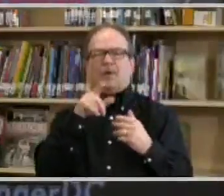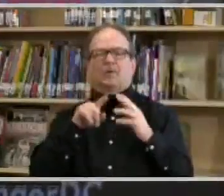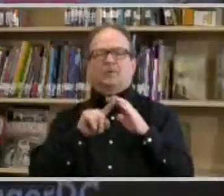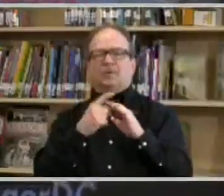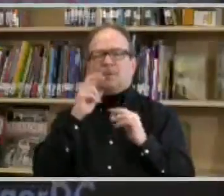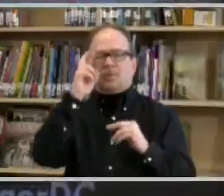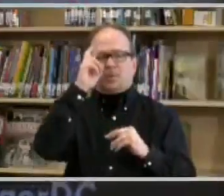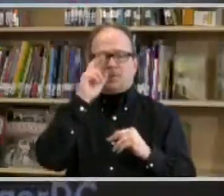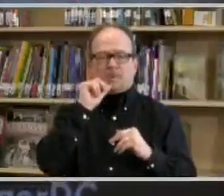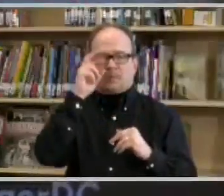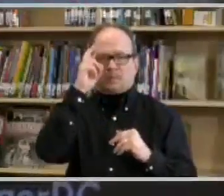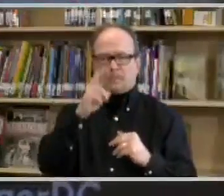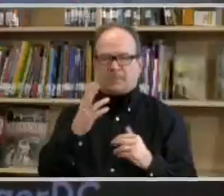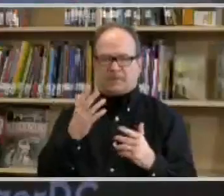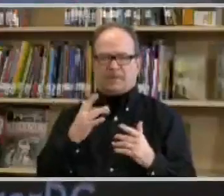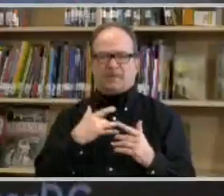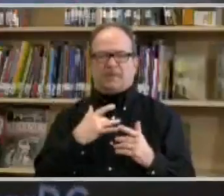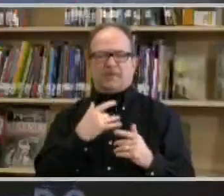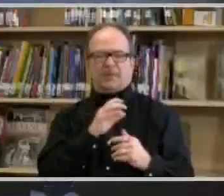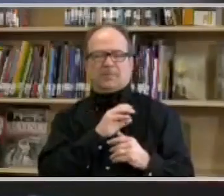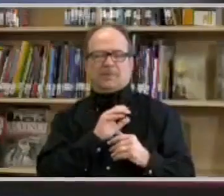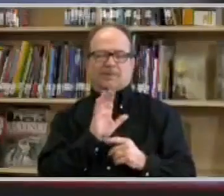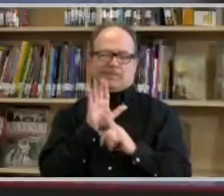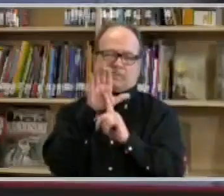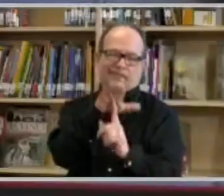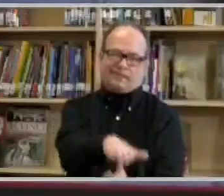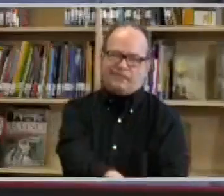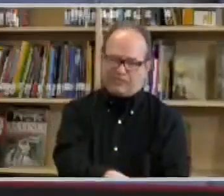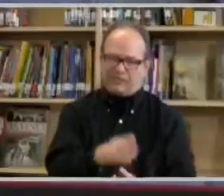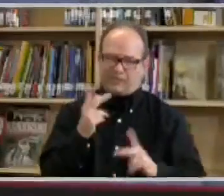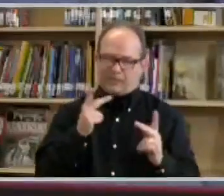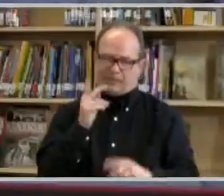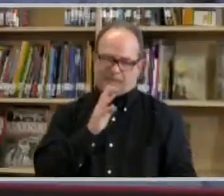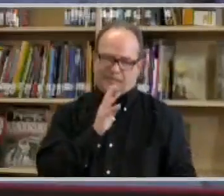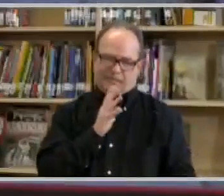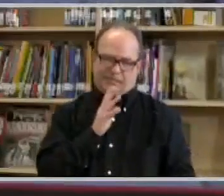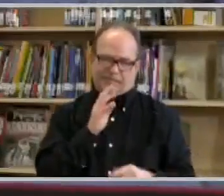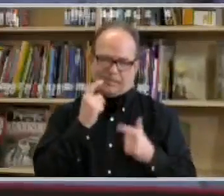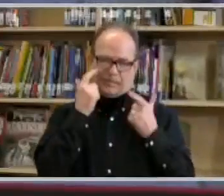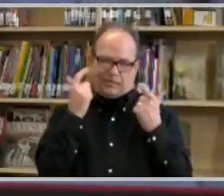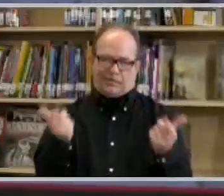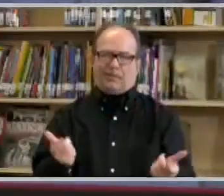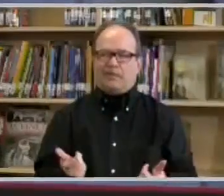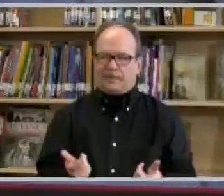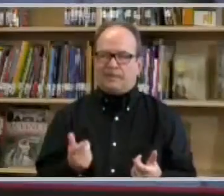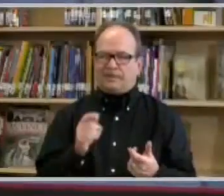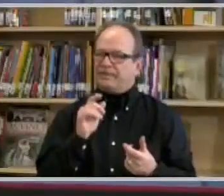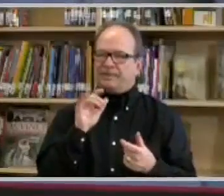NO RESPECT, TALK TO THEM LIKE THEY DON'T MEAN ANYTHING, SO IF